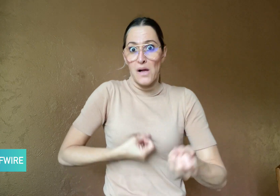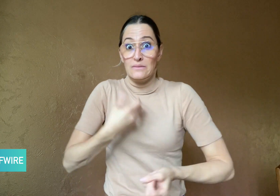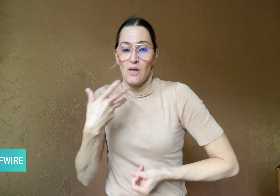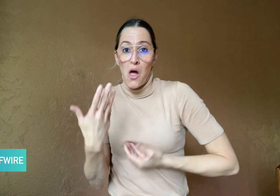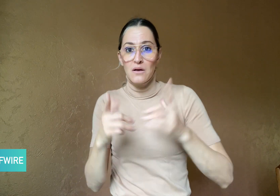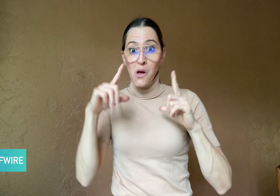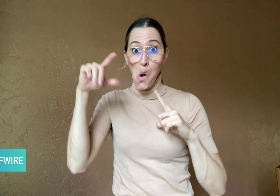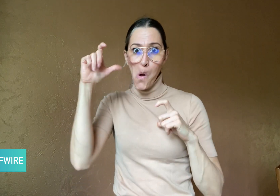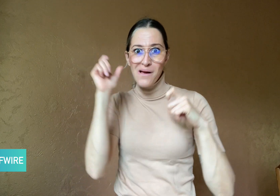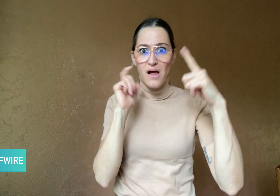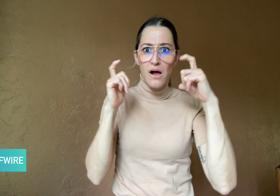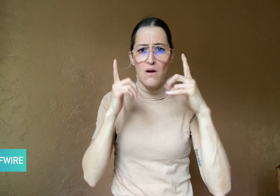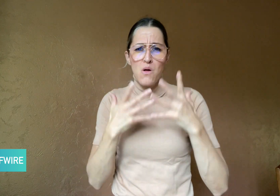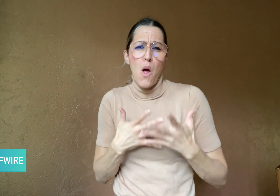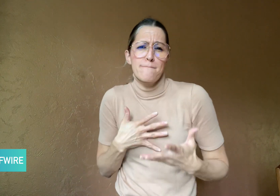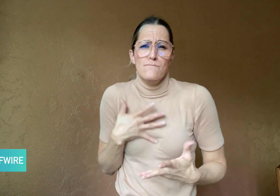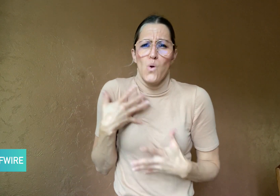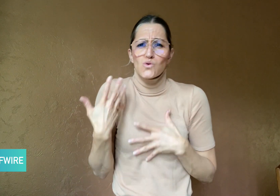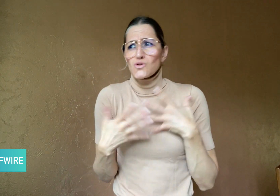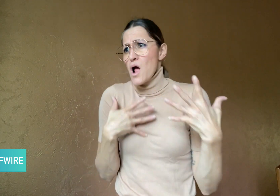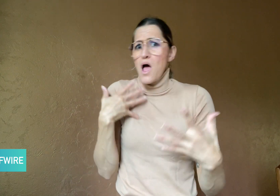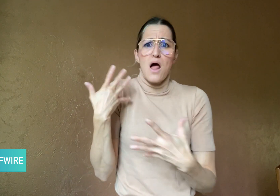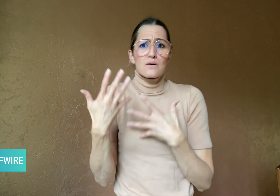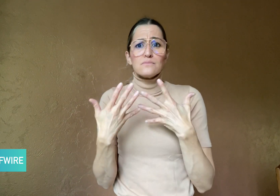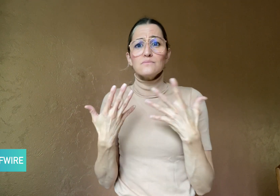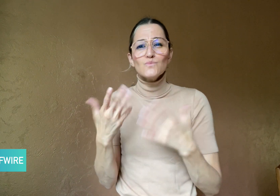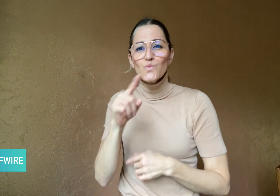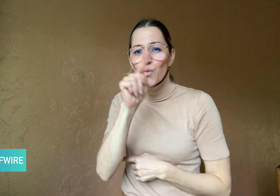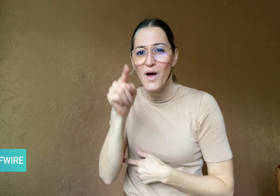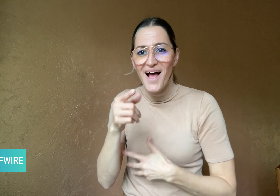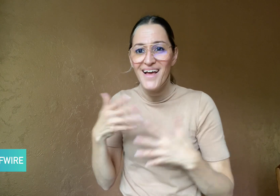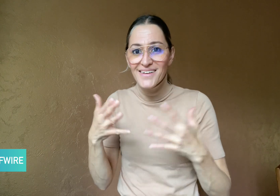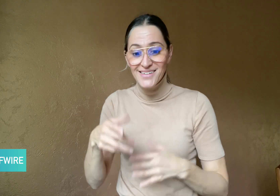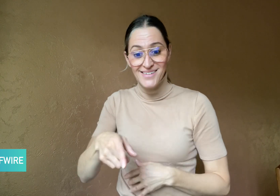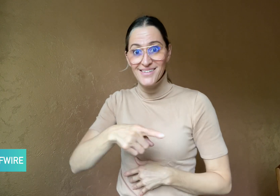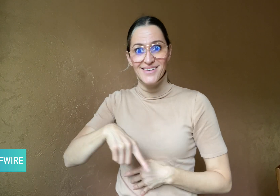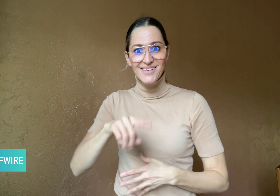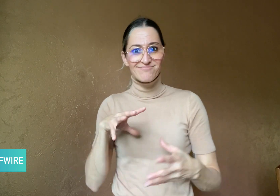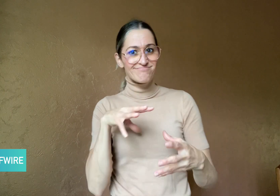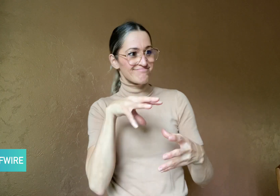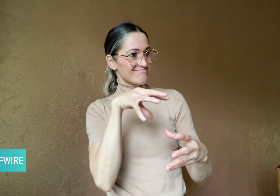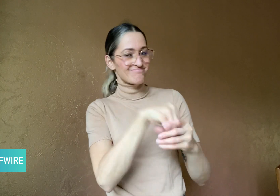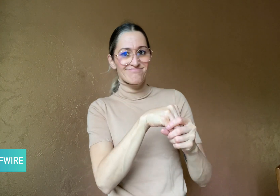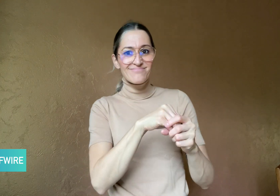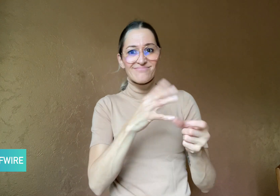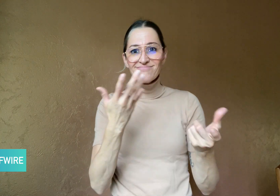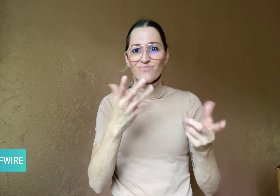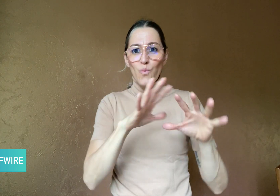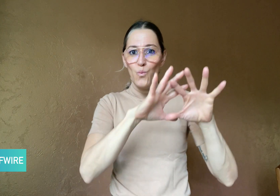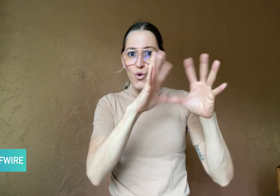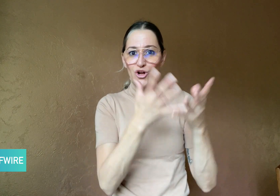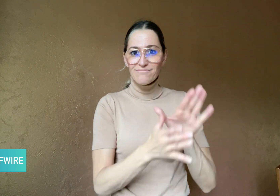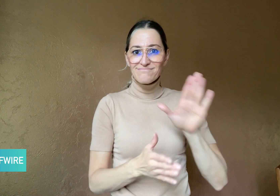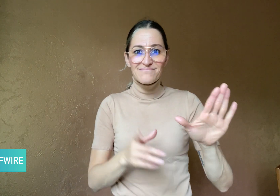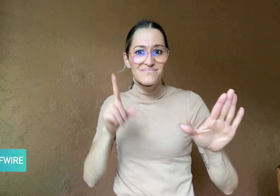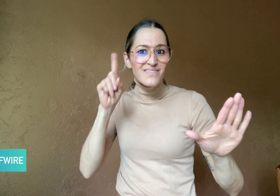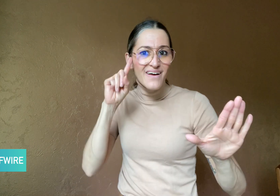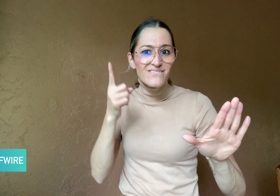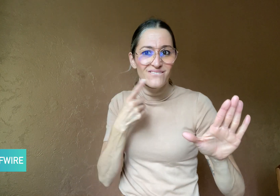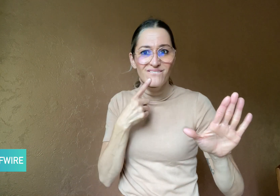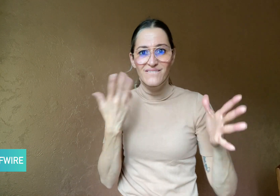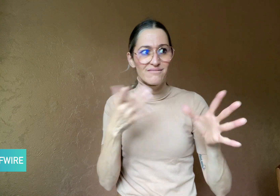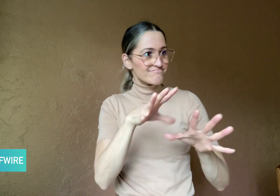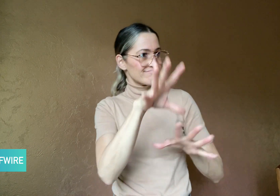grew up surrounded by Deaf people and learned from their